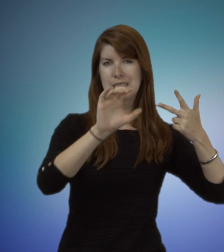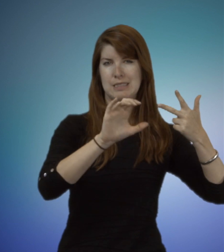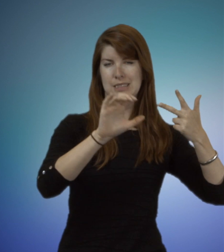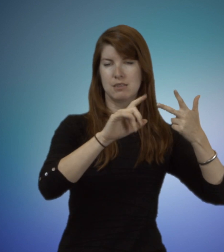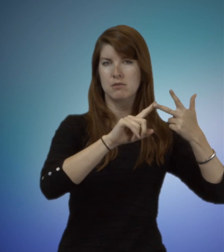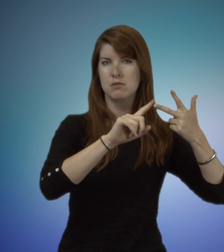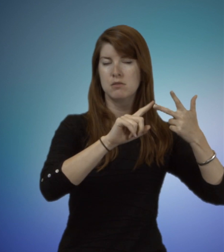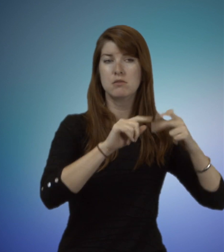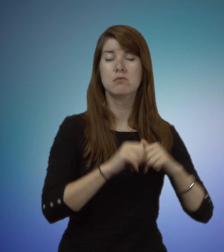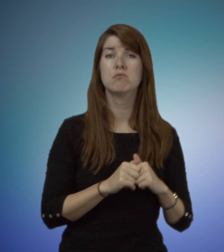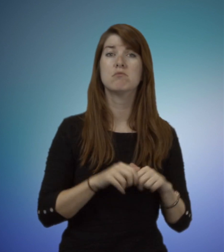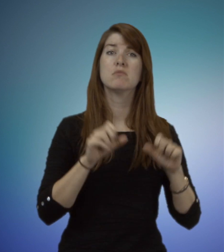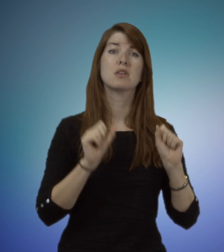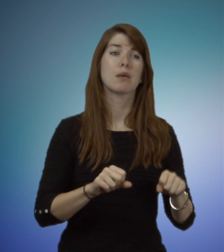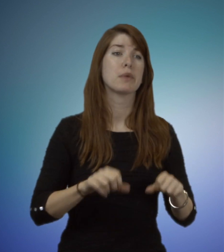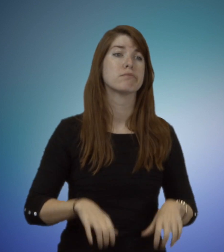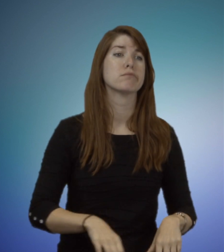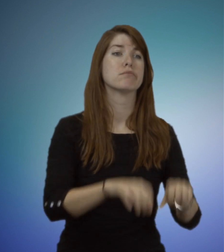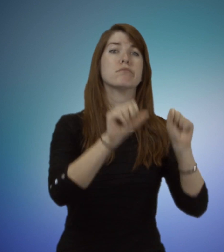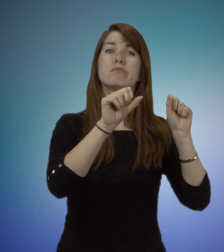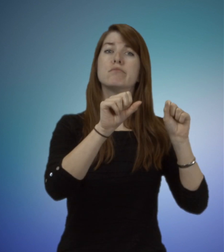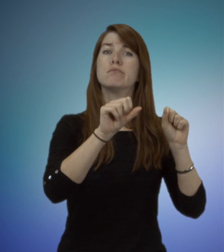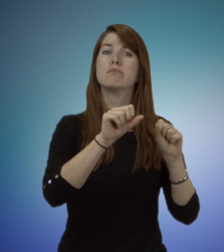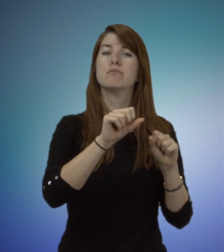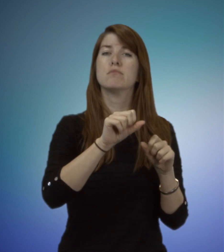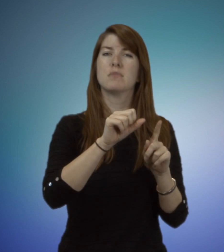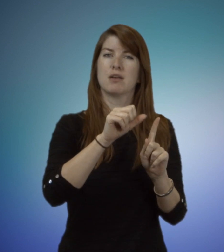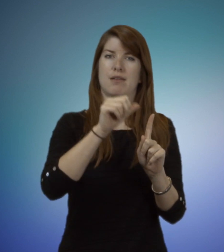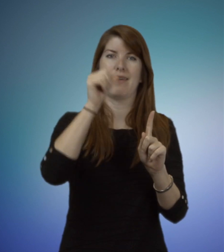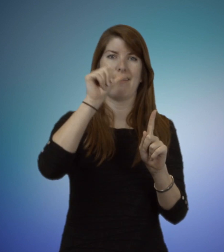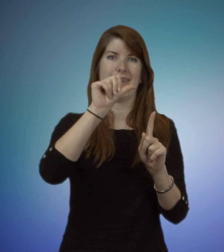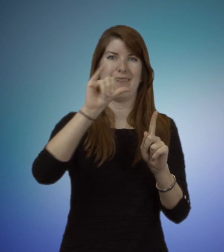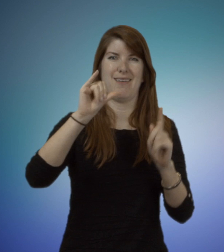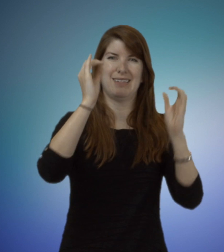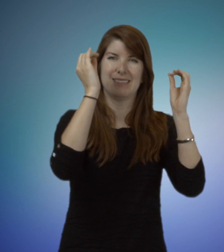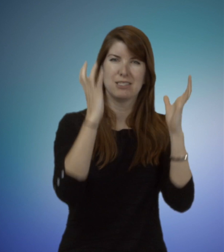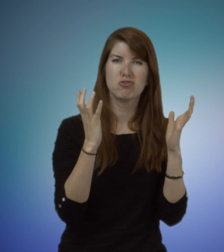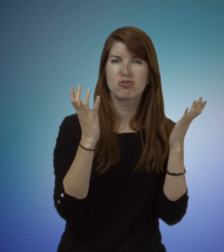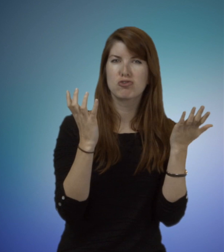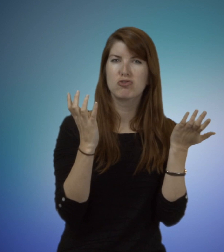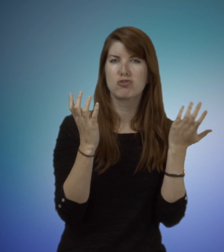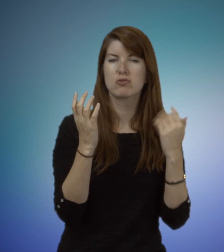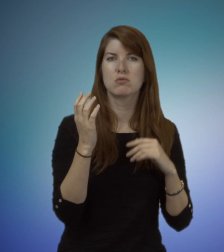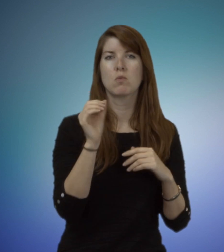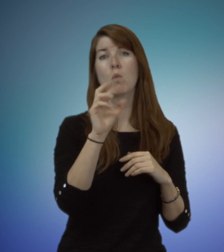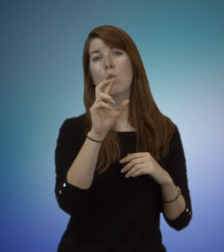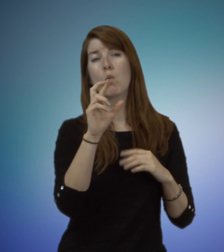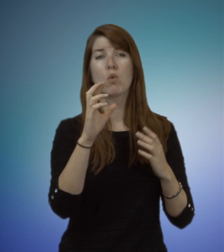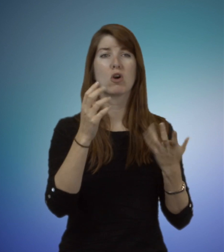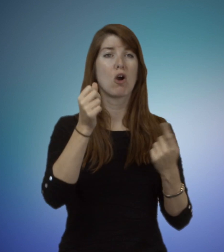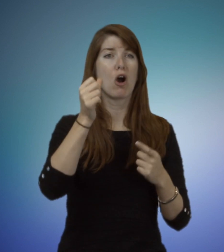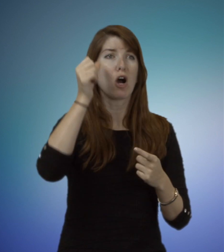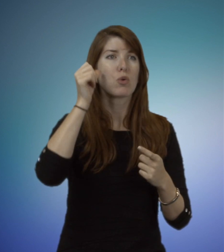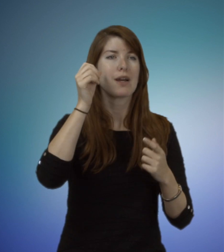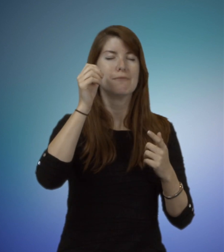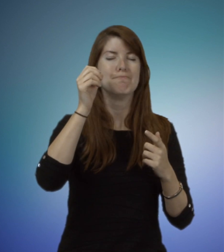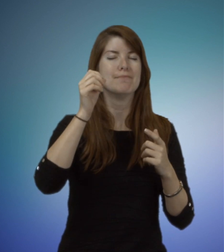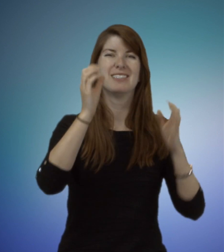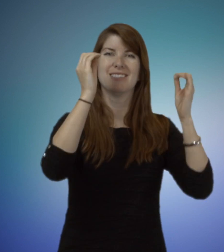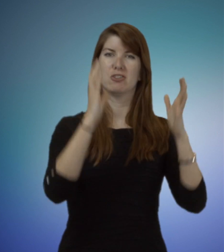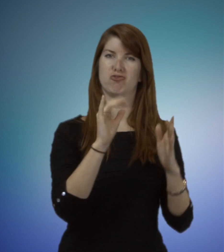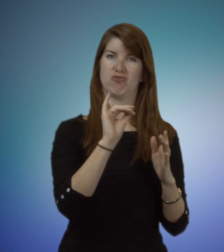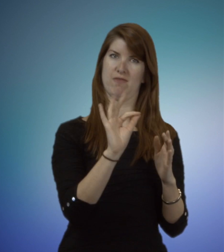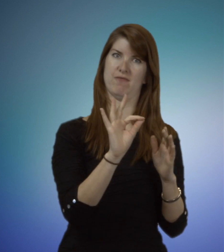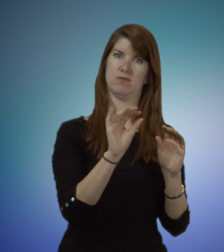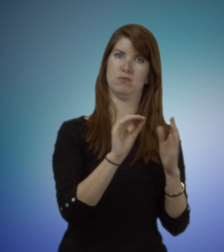can be conducted by an AI teacher or an auditory teacher of students with a hearing loss, again,